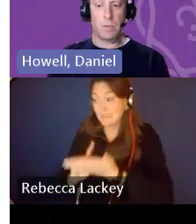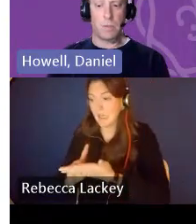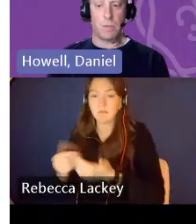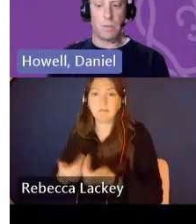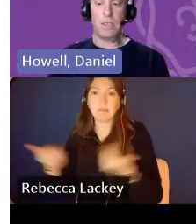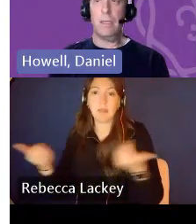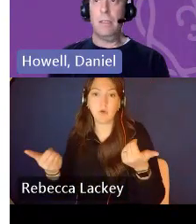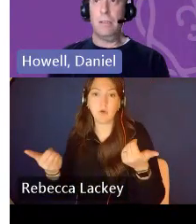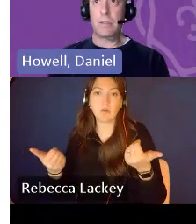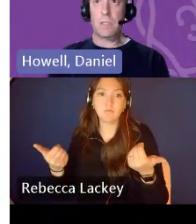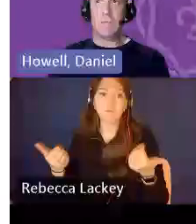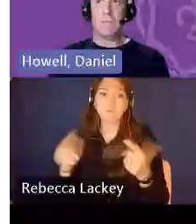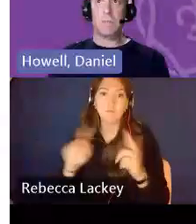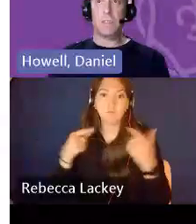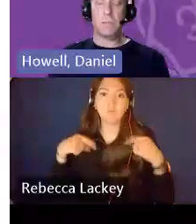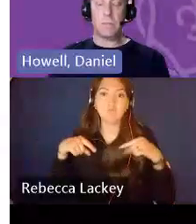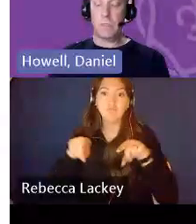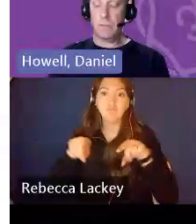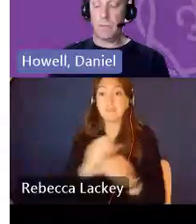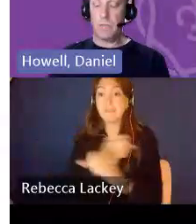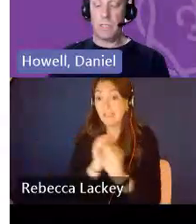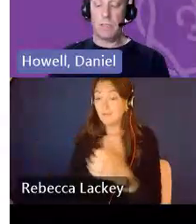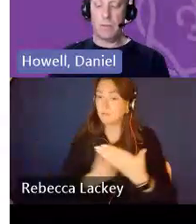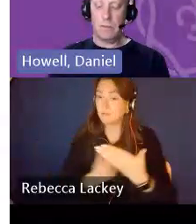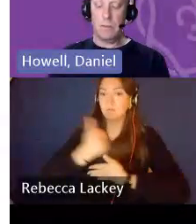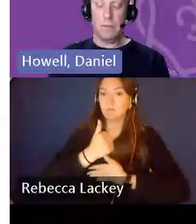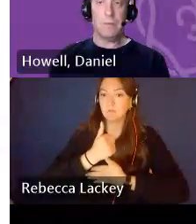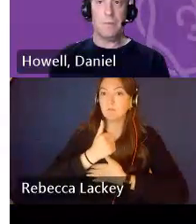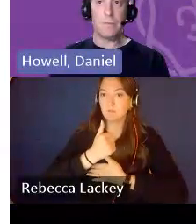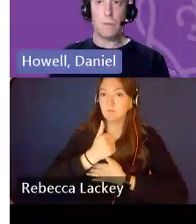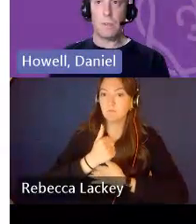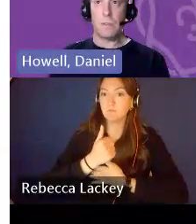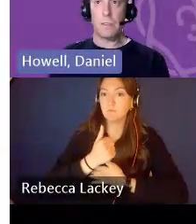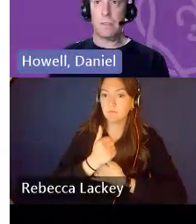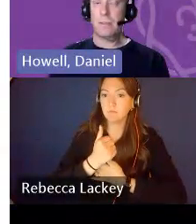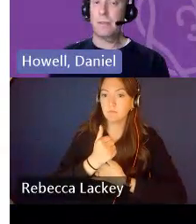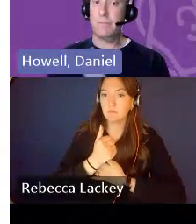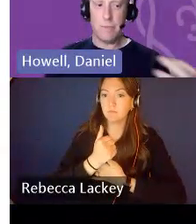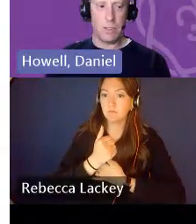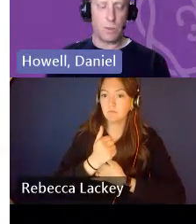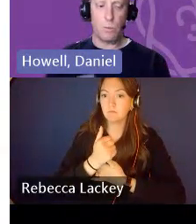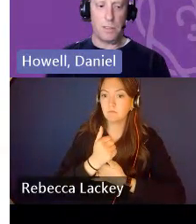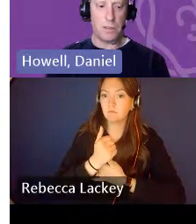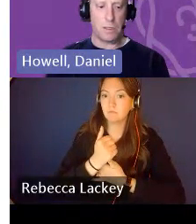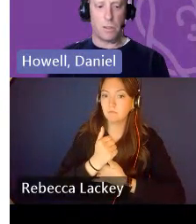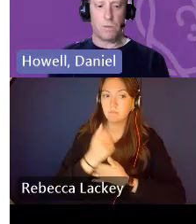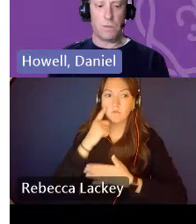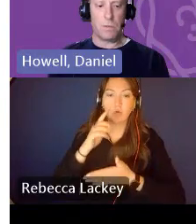parallel track. So safety is very primary for all the, you know, school buses that go over